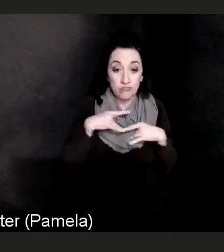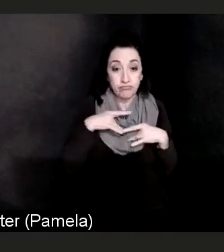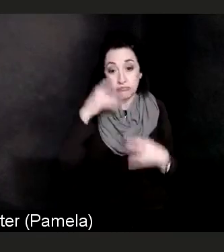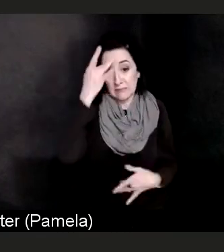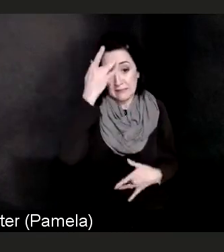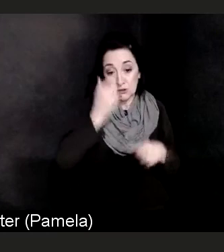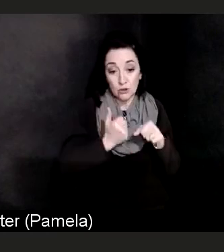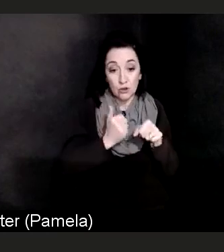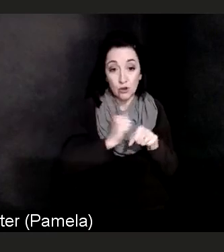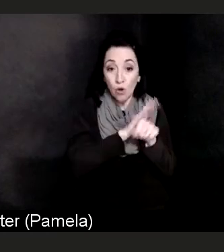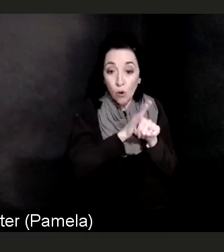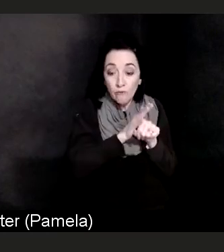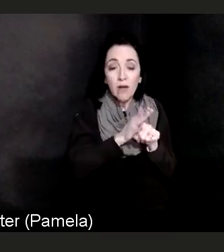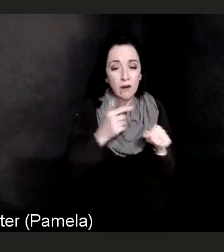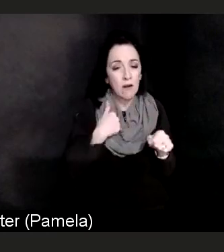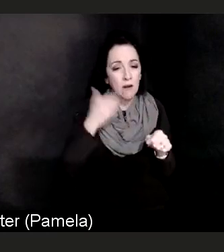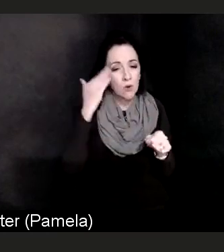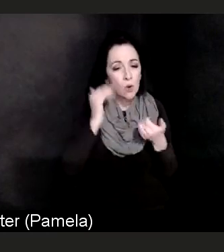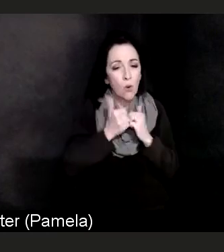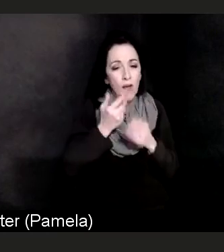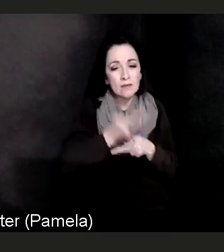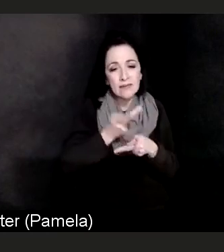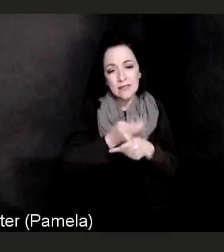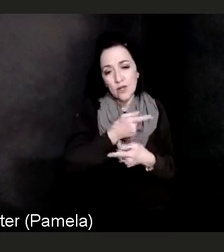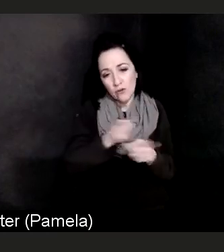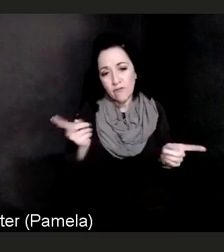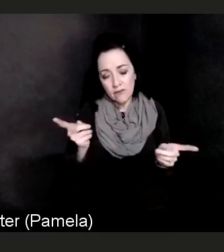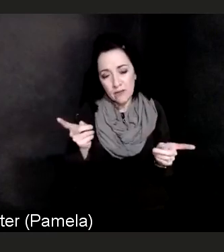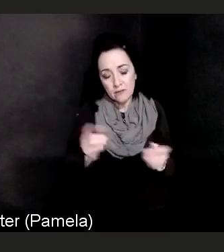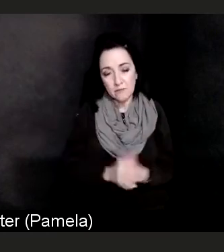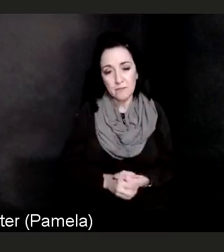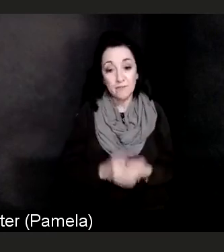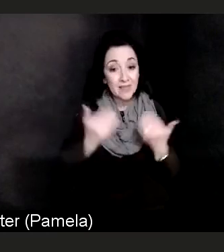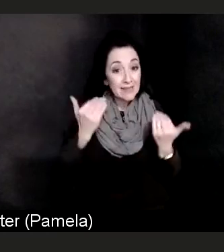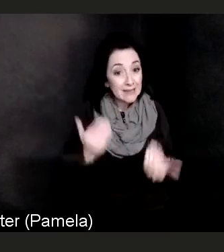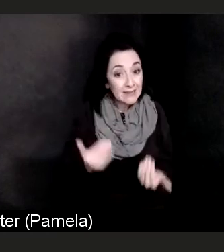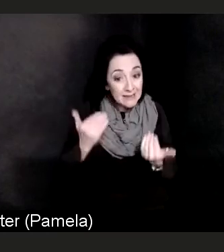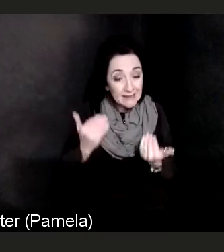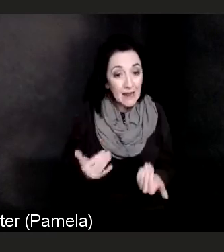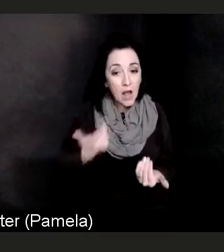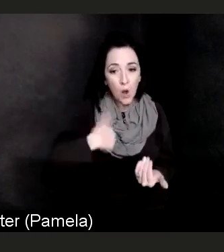on this vaccine distribution, and this information changes on an hourly basis